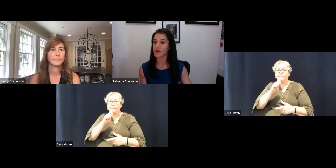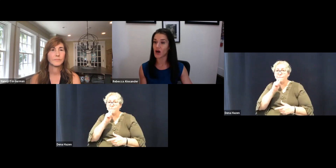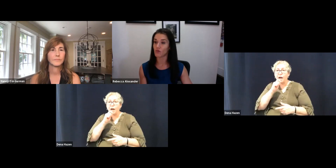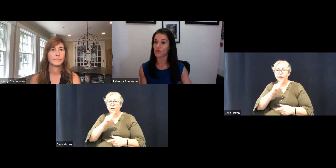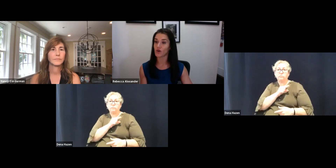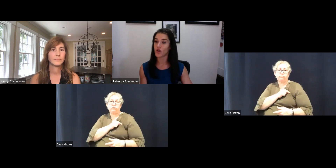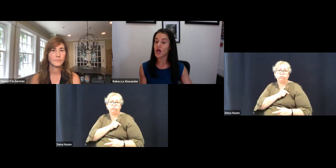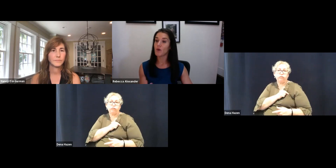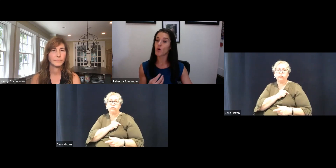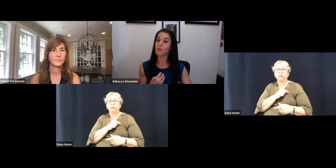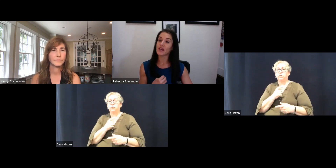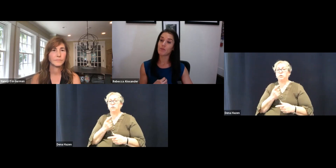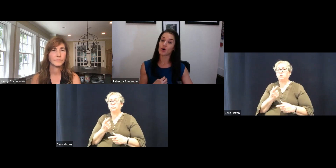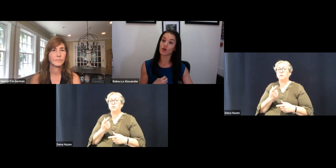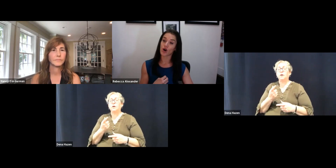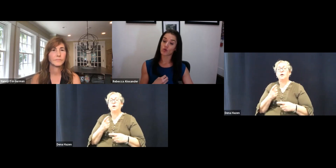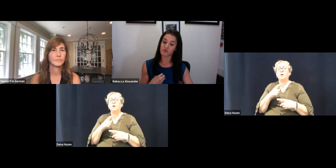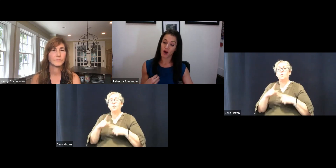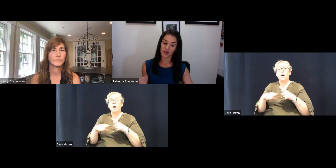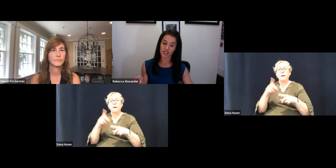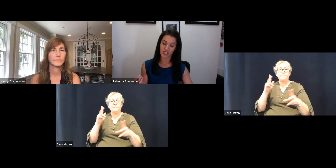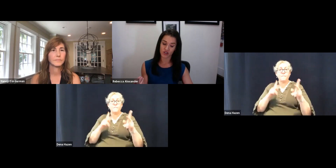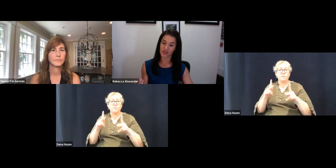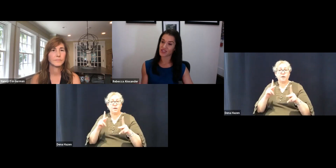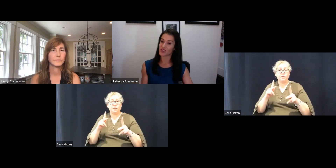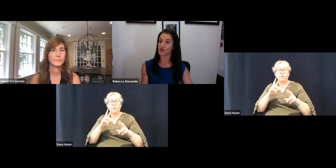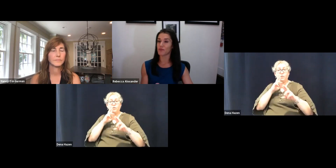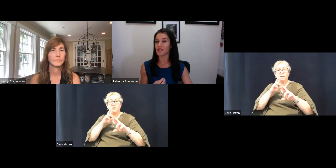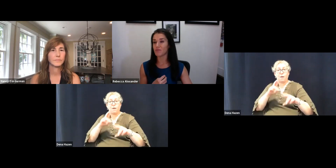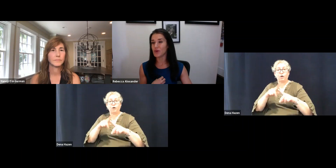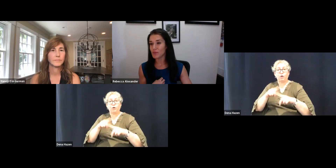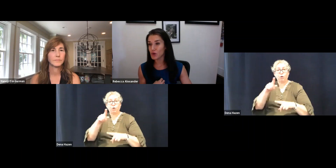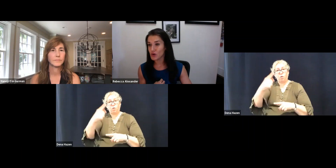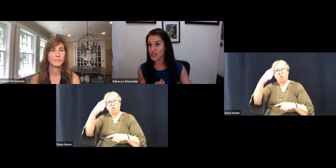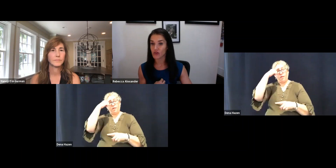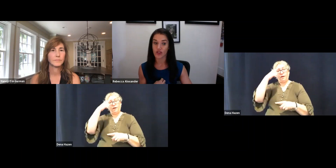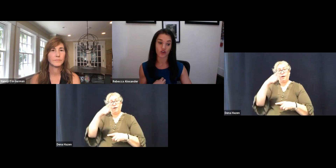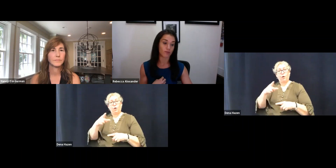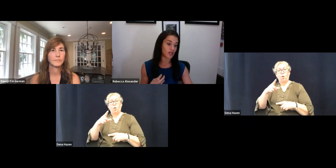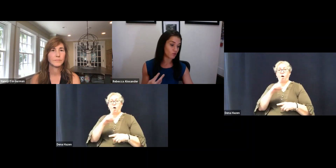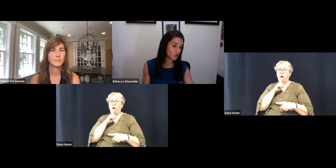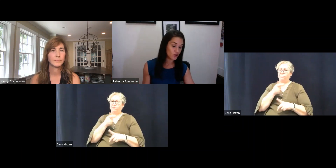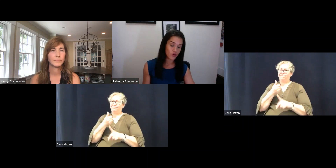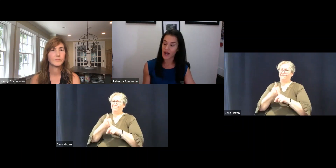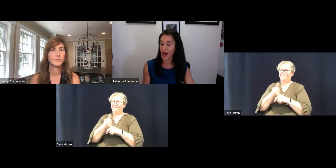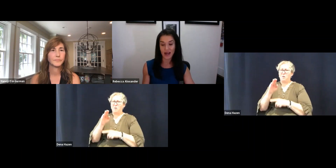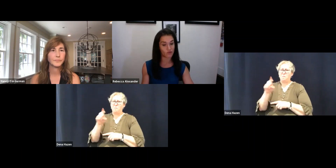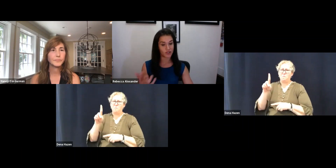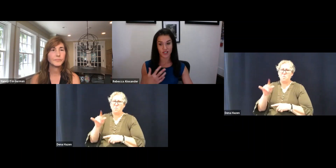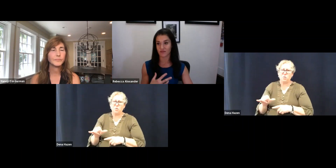be helpful, but when people are responding to you and think that you're being moody or that you're being rude, and I have received